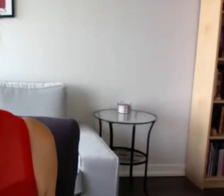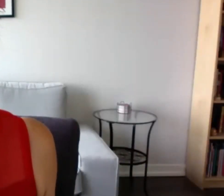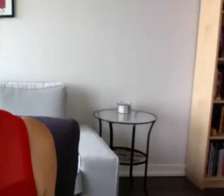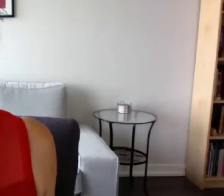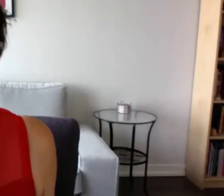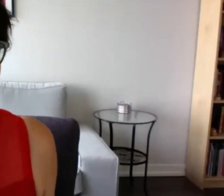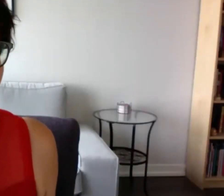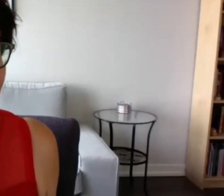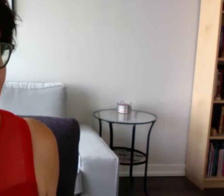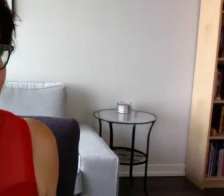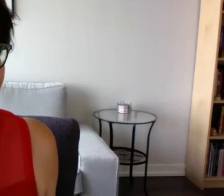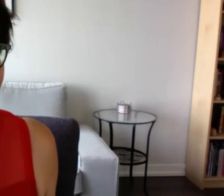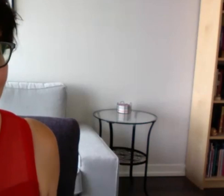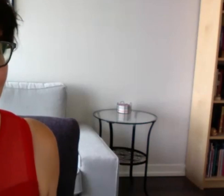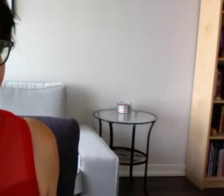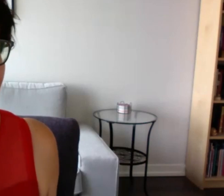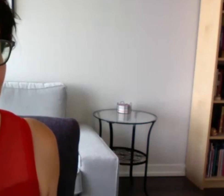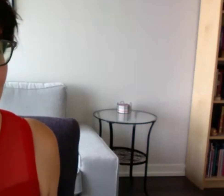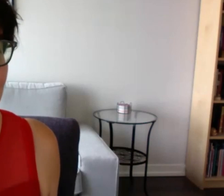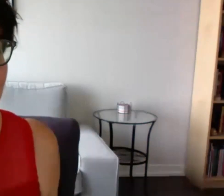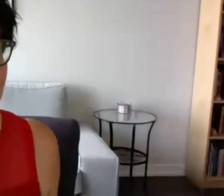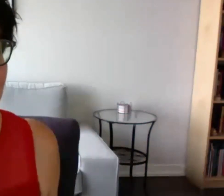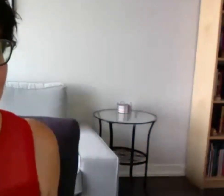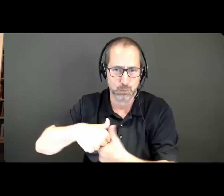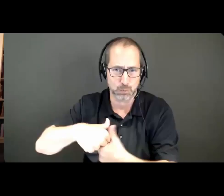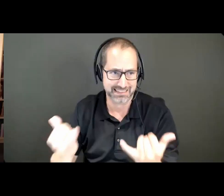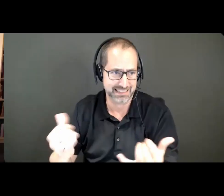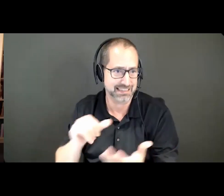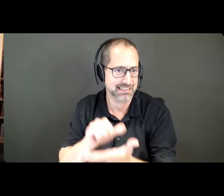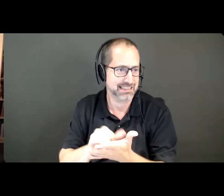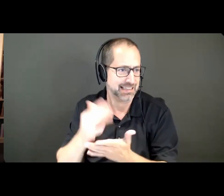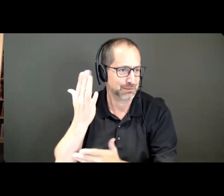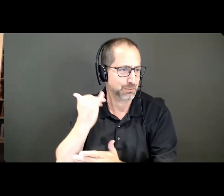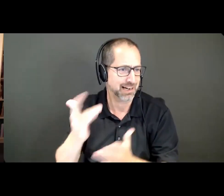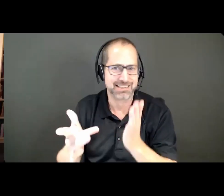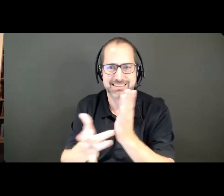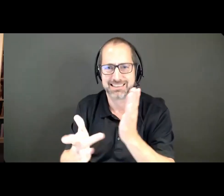us today. That's probably why the tech is bound to malfunction a little as we go.